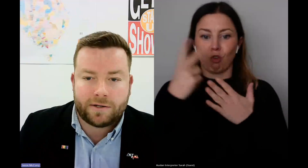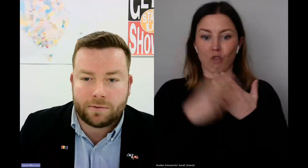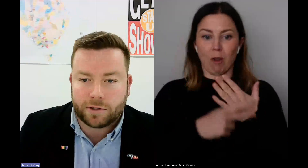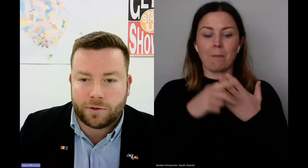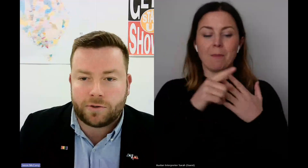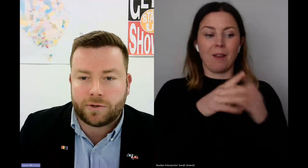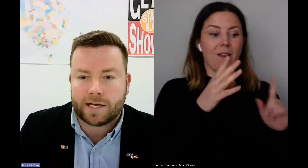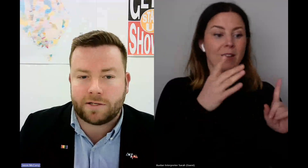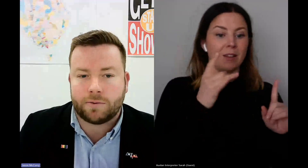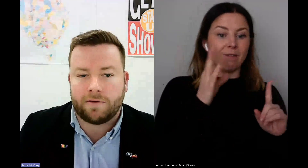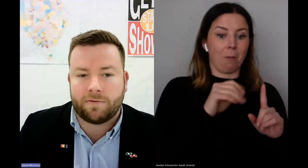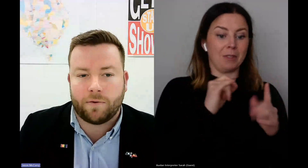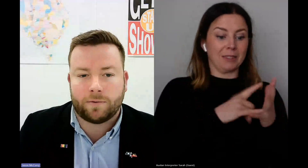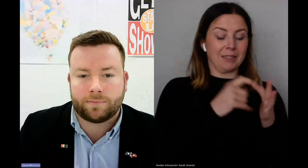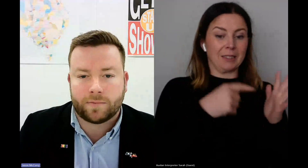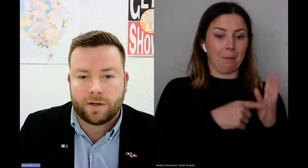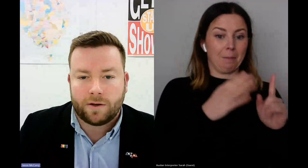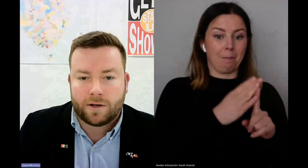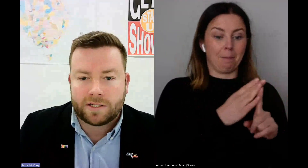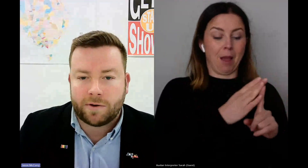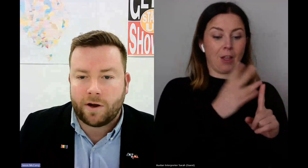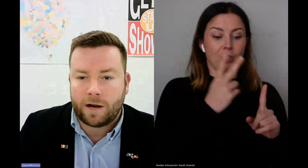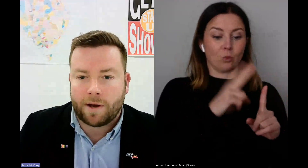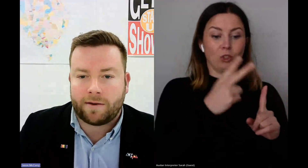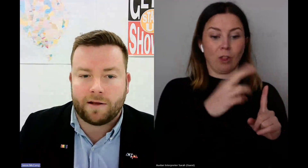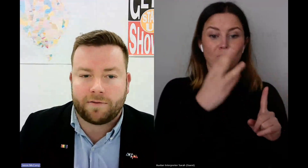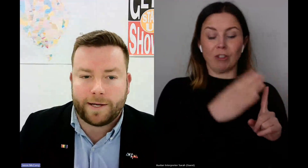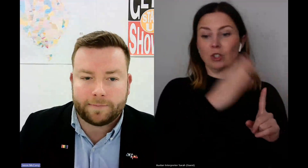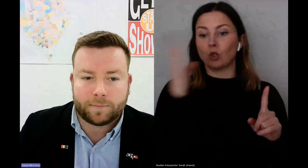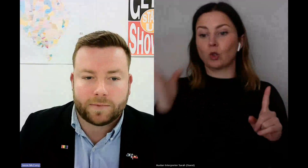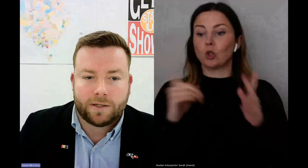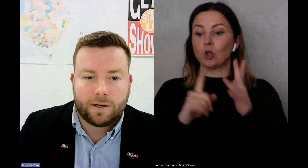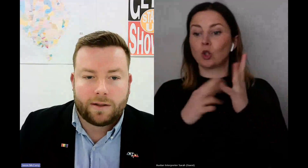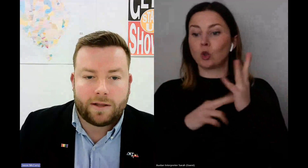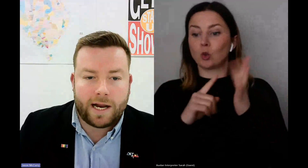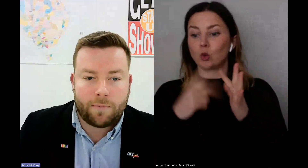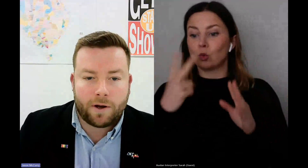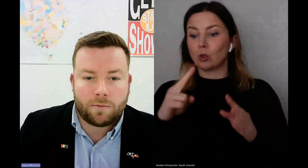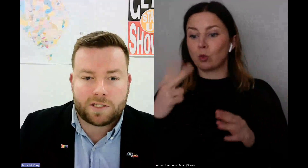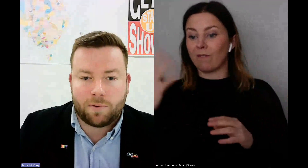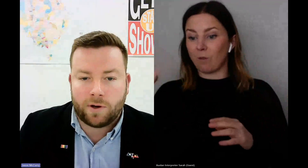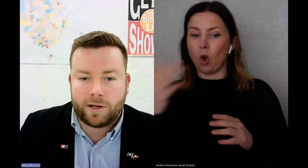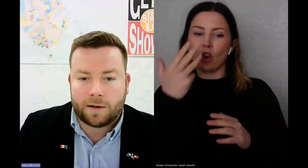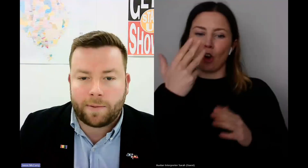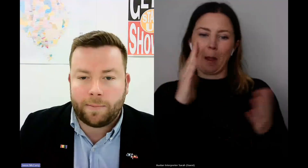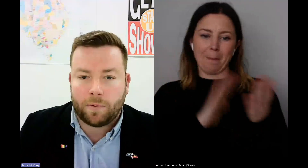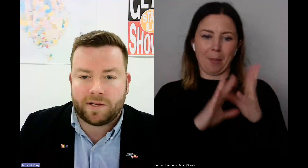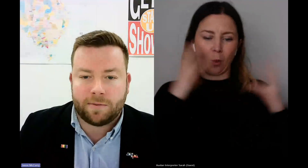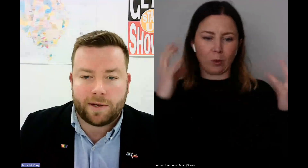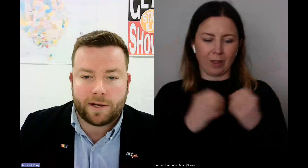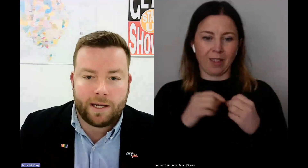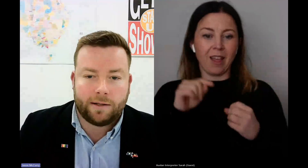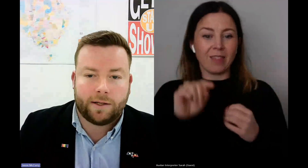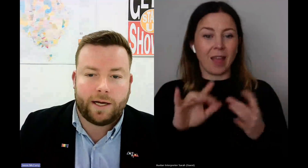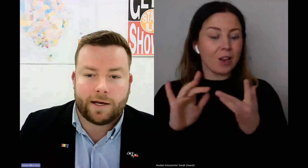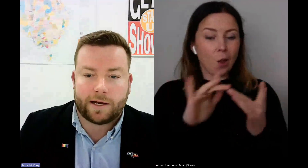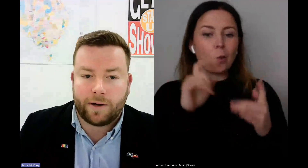until June 2024, so a 9 month delivery. The network will support young people with disability in their